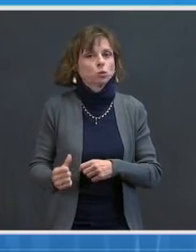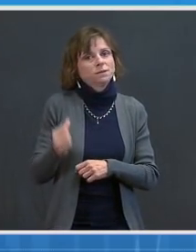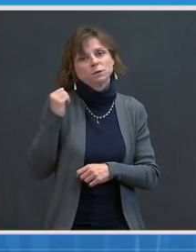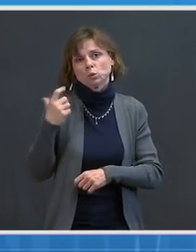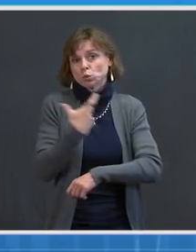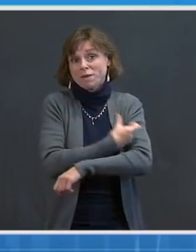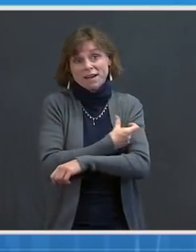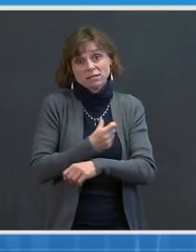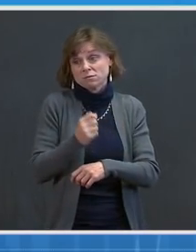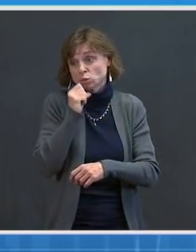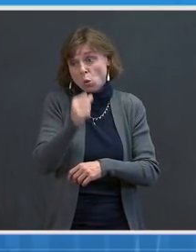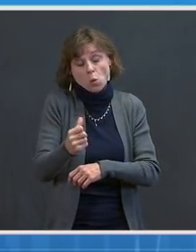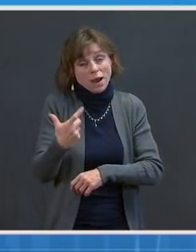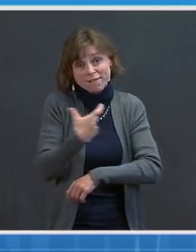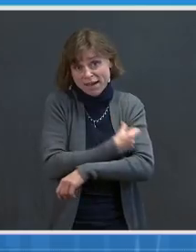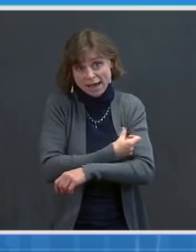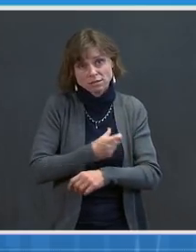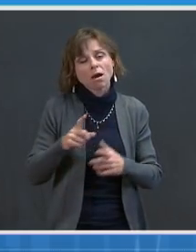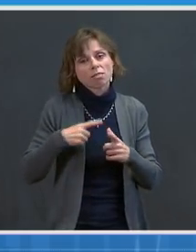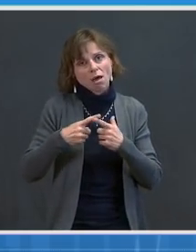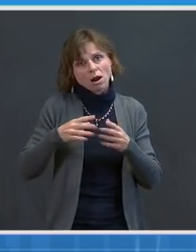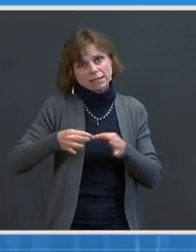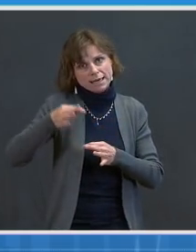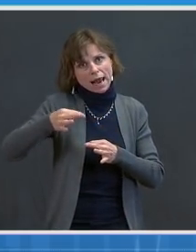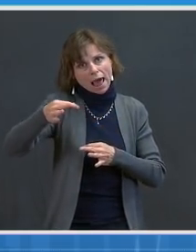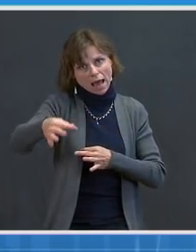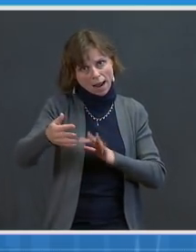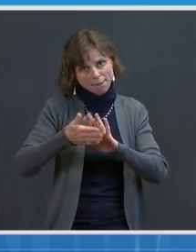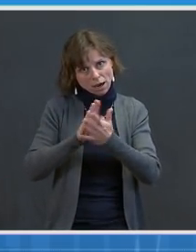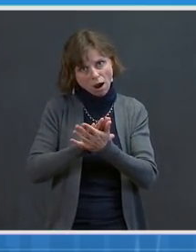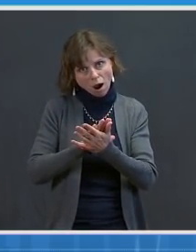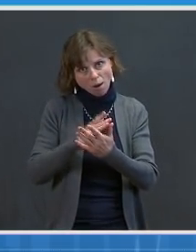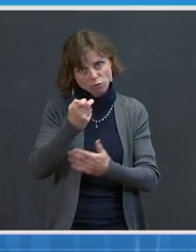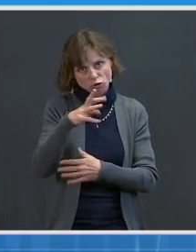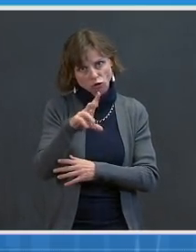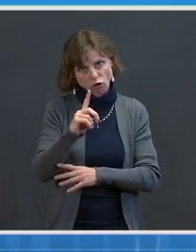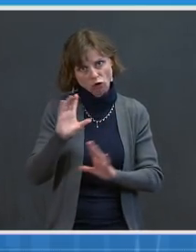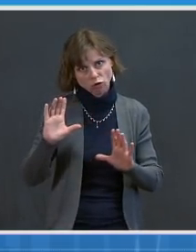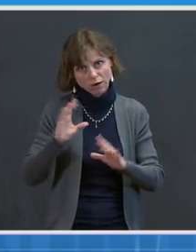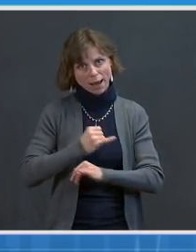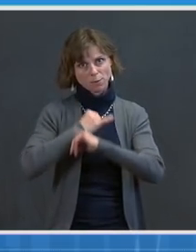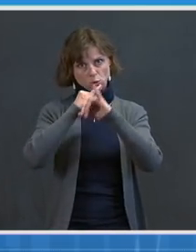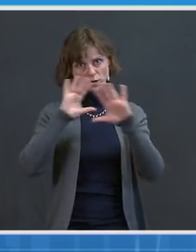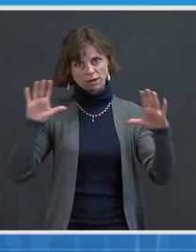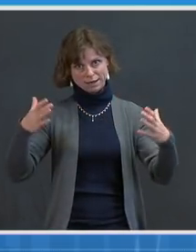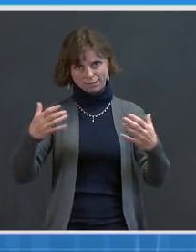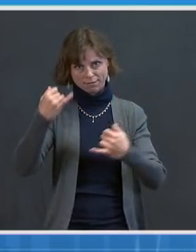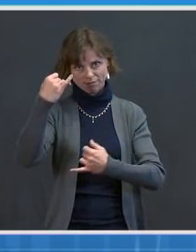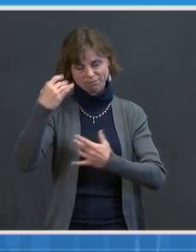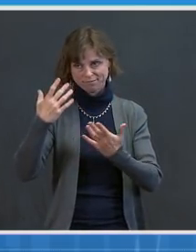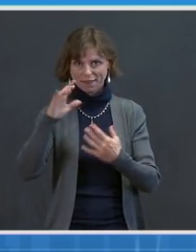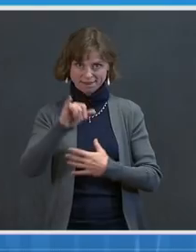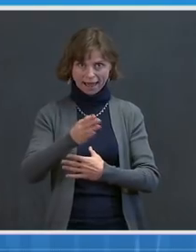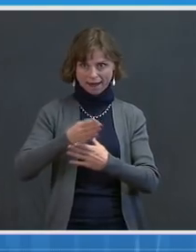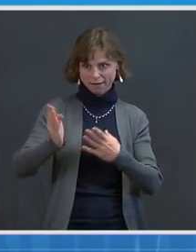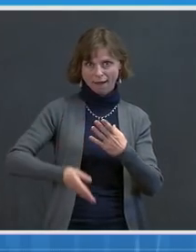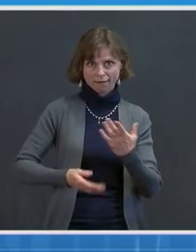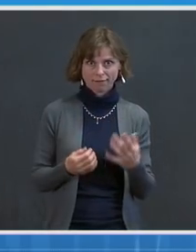that would delay where we would get to that endpoint, which is the reason that I underscore what Dr. Walensky said about the importance,